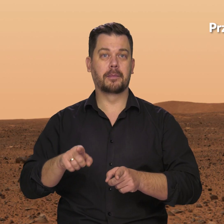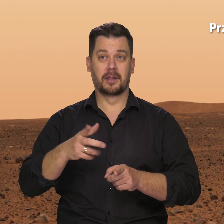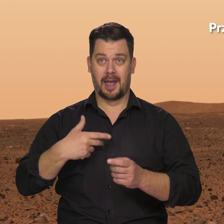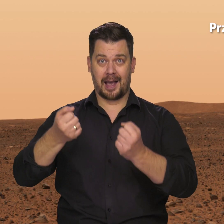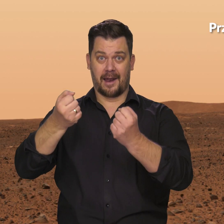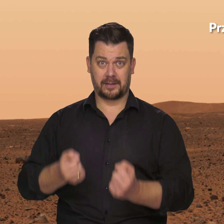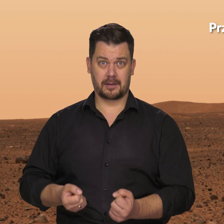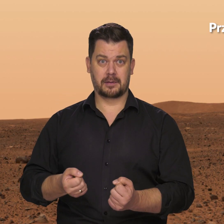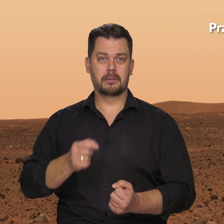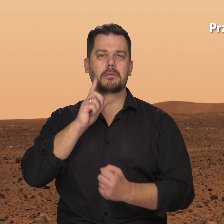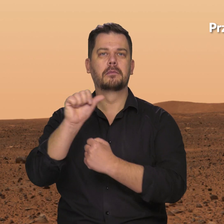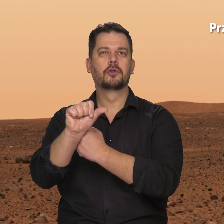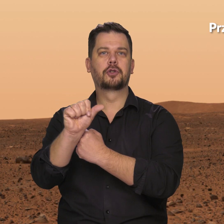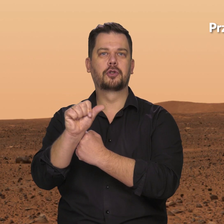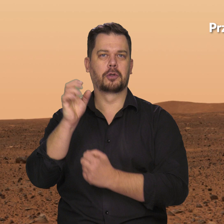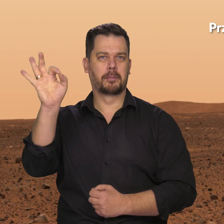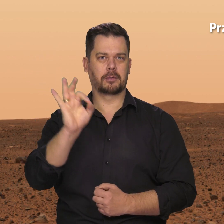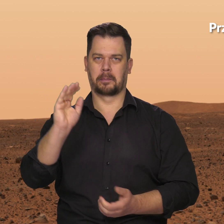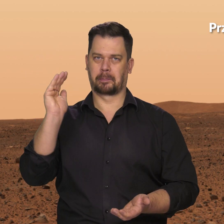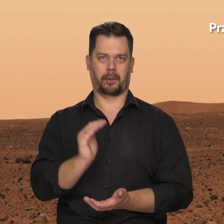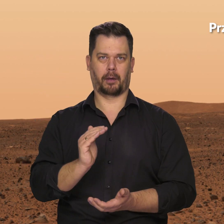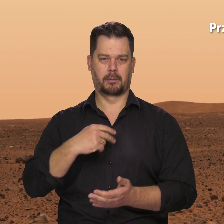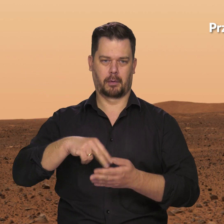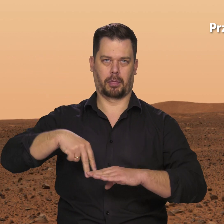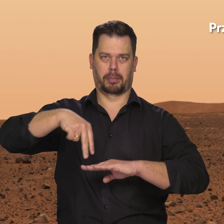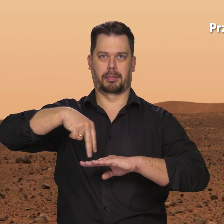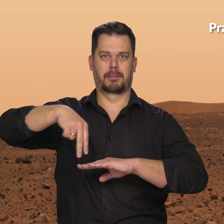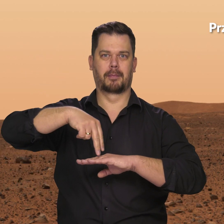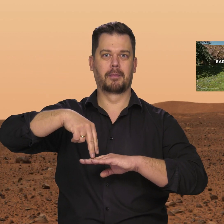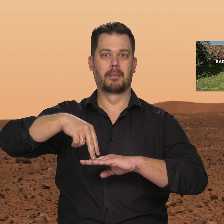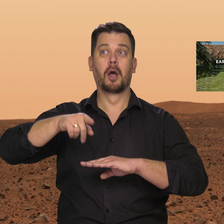the gravity on Mars is about 60% weaker than on Earth.